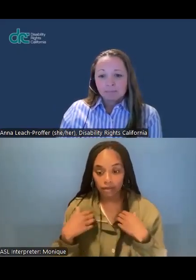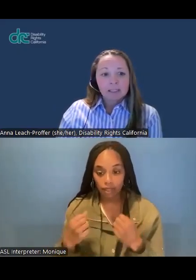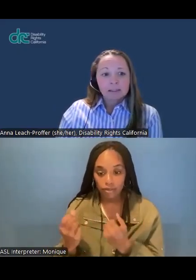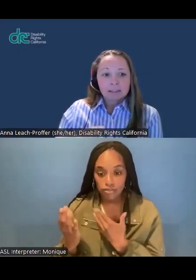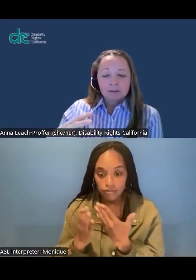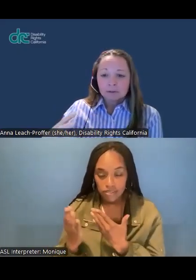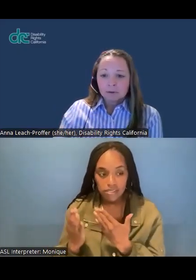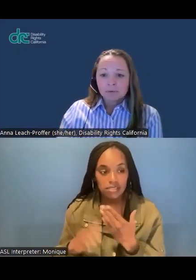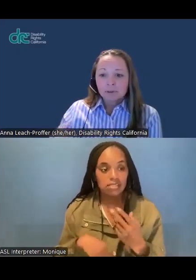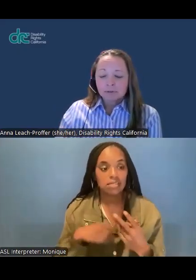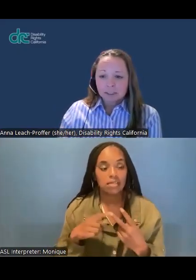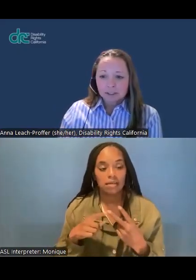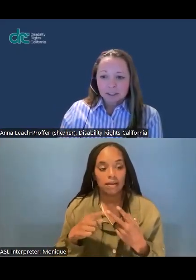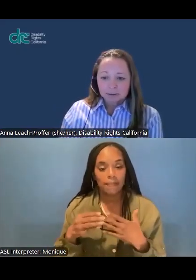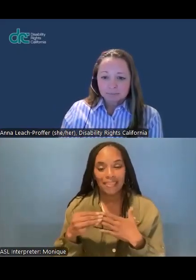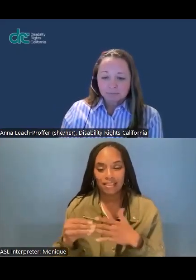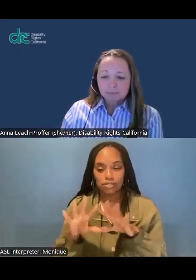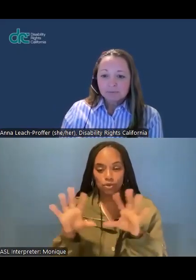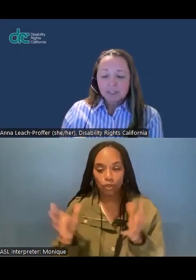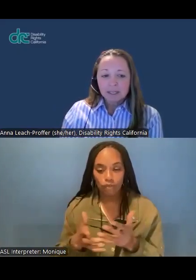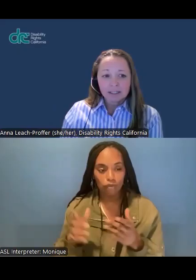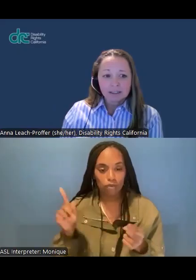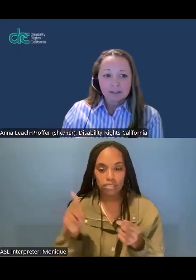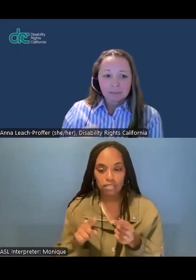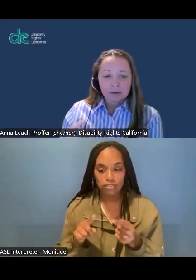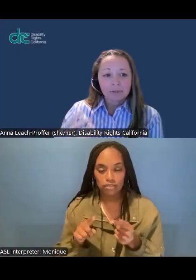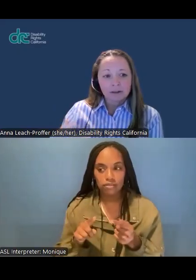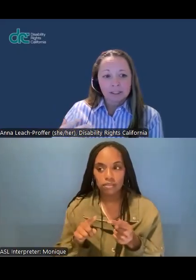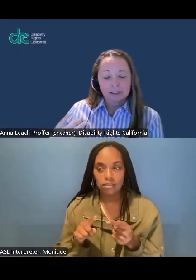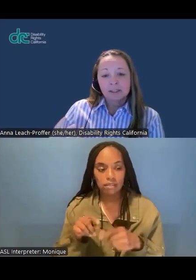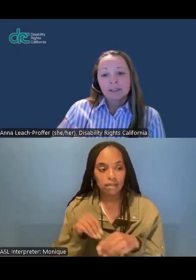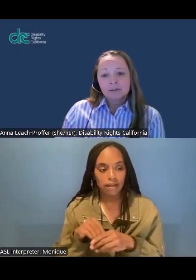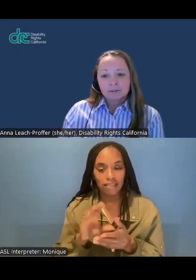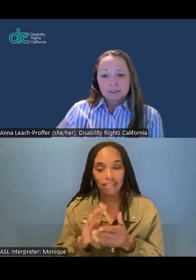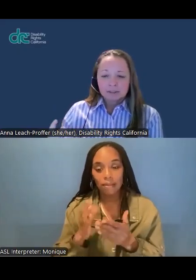And lead to an overall reduction in the amount of county services